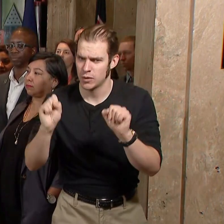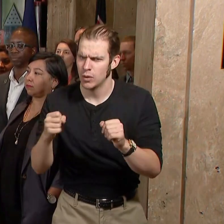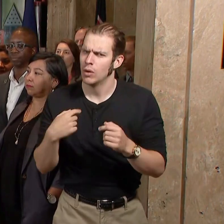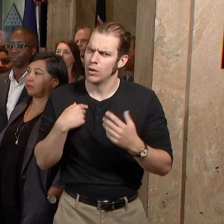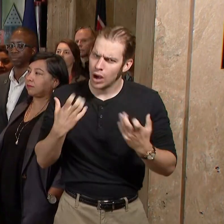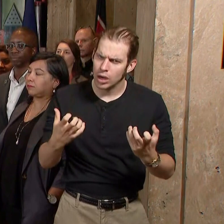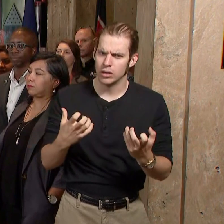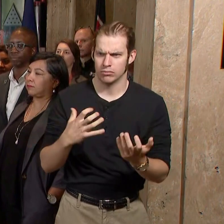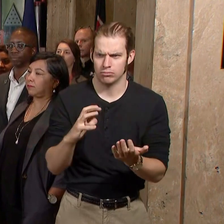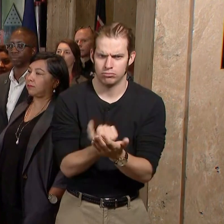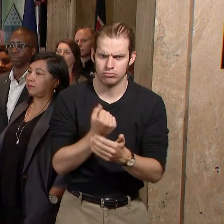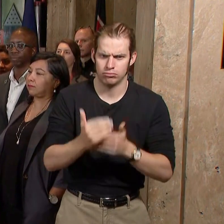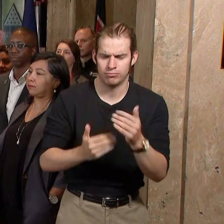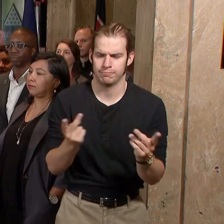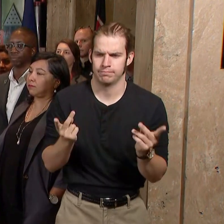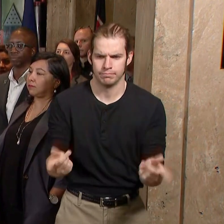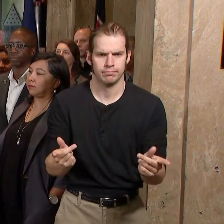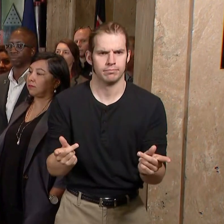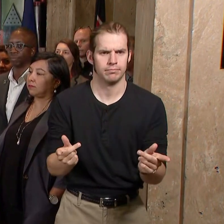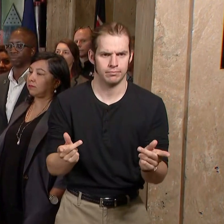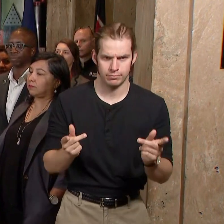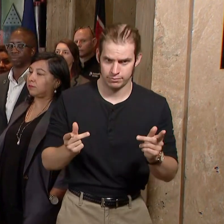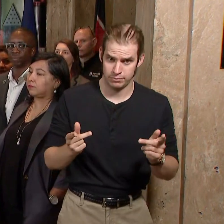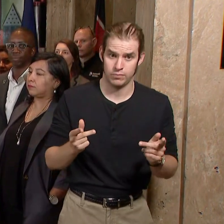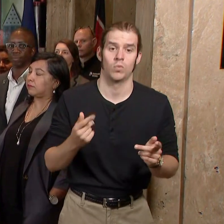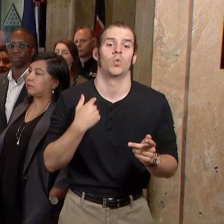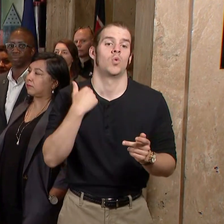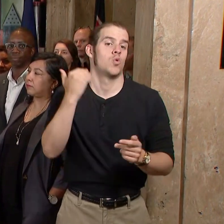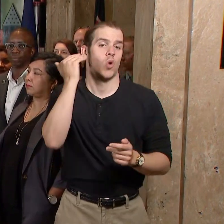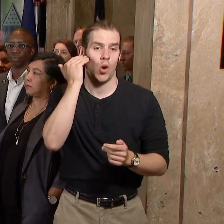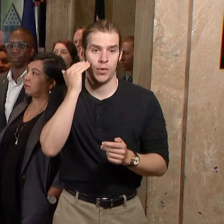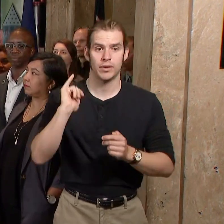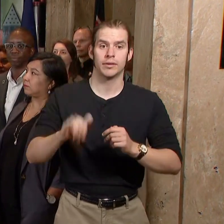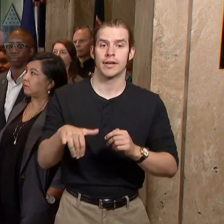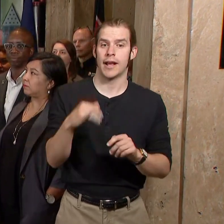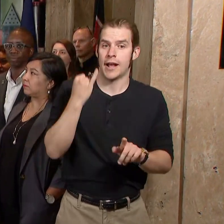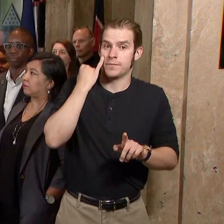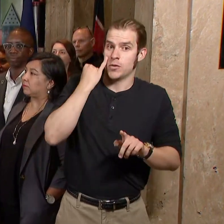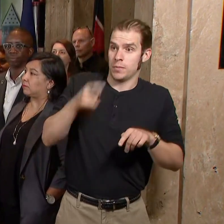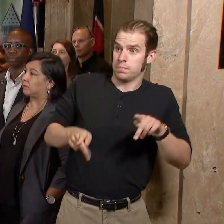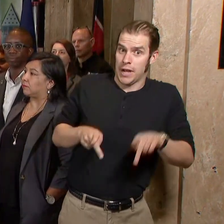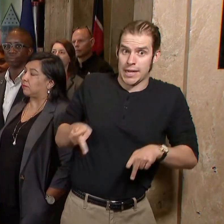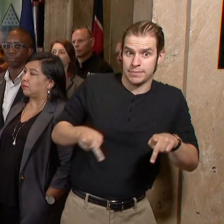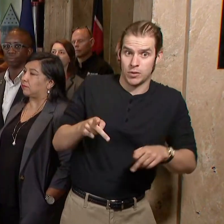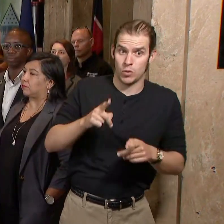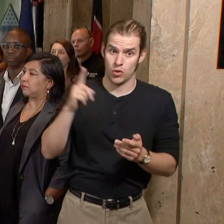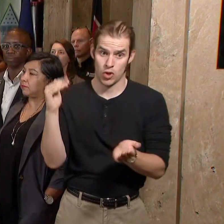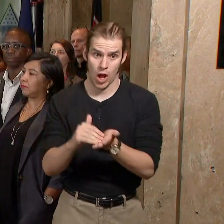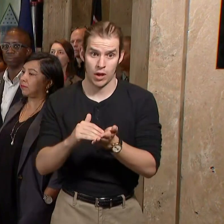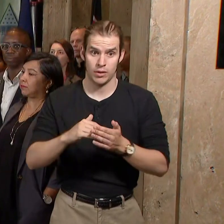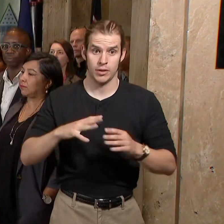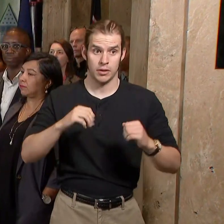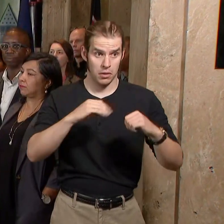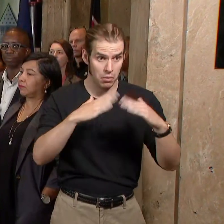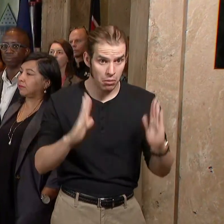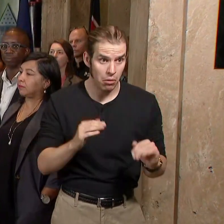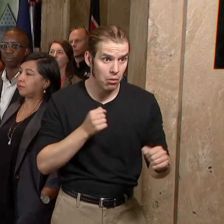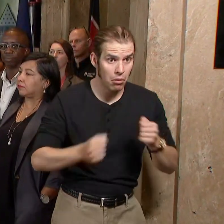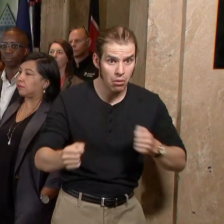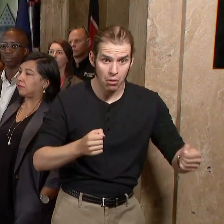somewhere around 1400 people right now that are chronically and sheltered. If we can get 1000 people housed over the next six months, that would put us on an incredibly